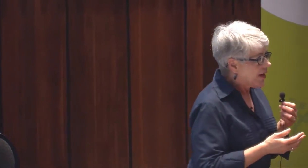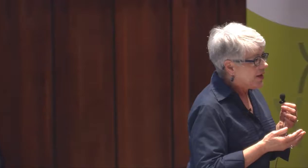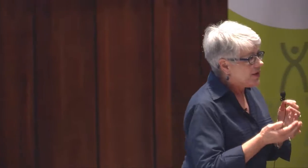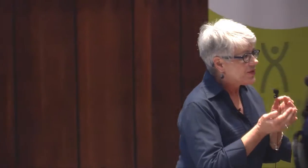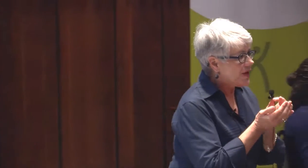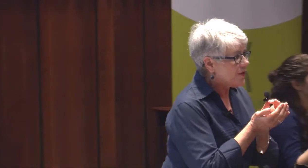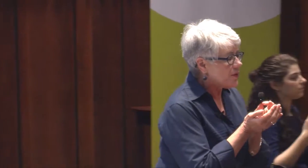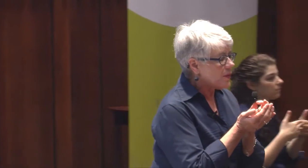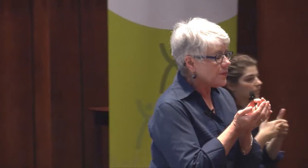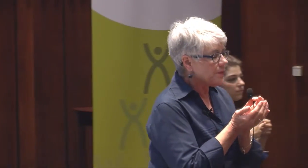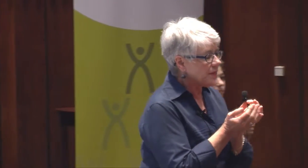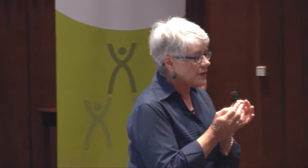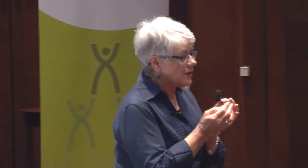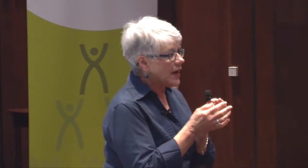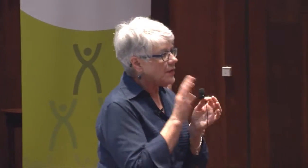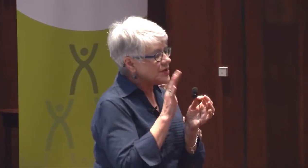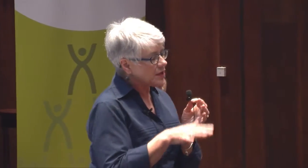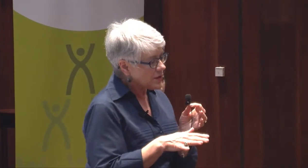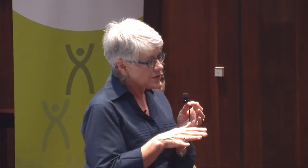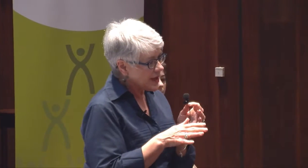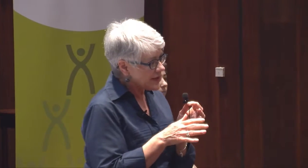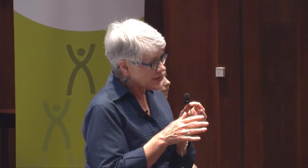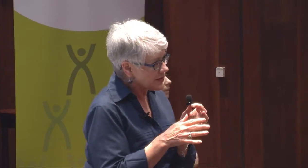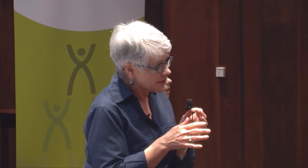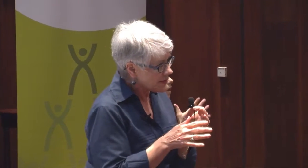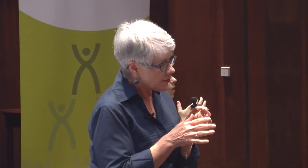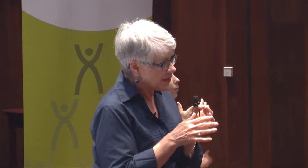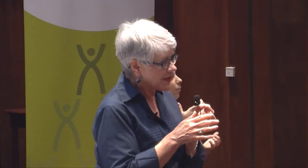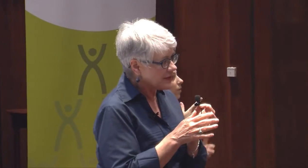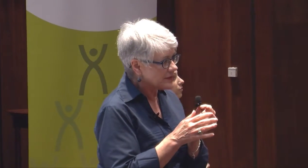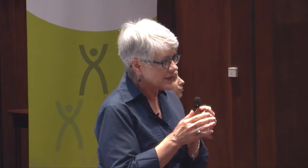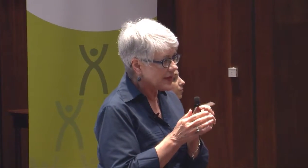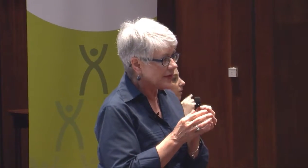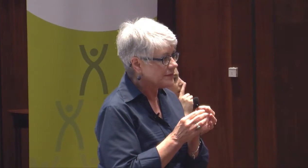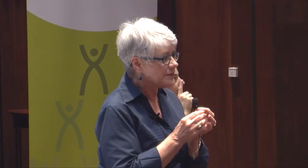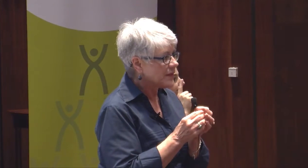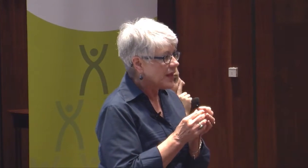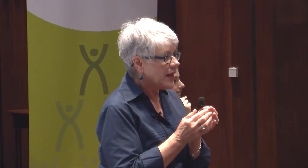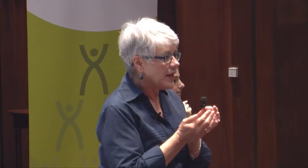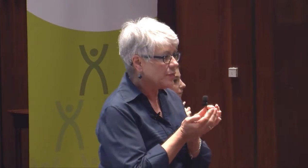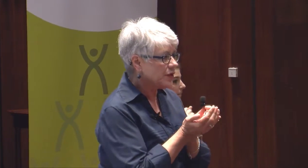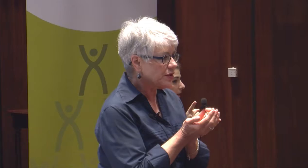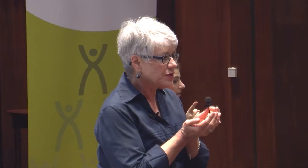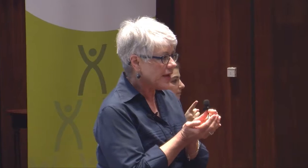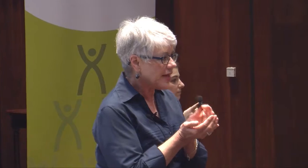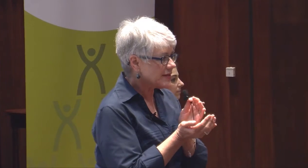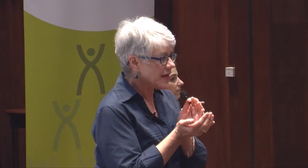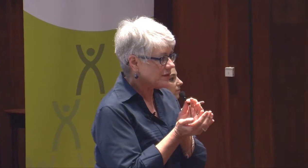So, I want you to close your eyes for a minute, okay. And put your two hands out